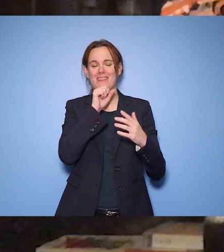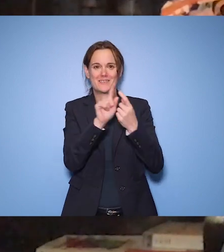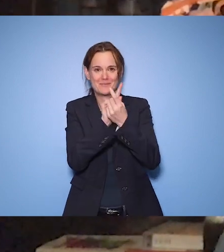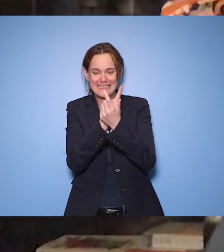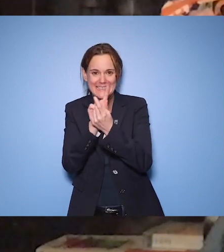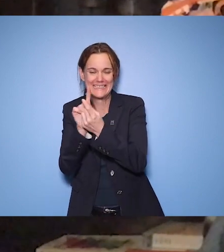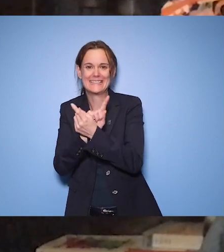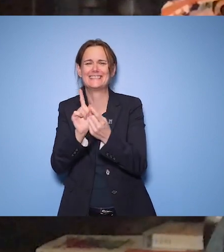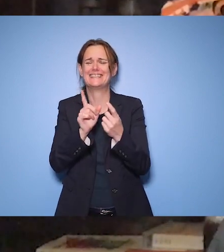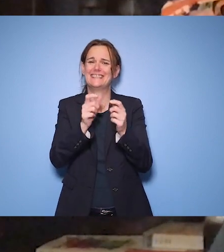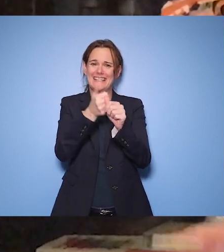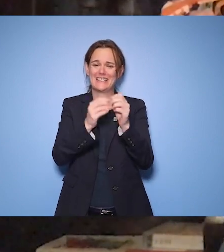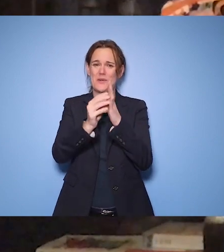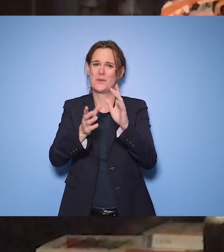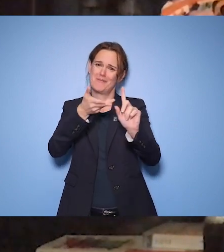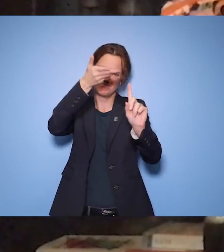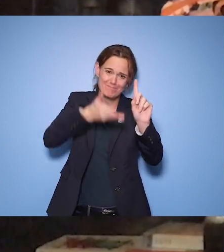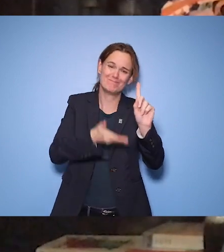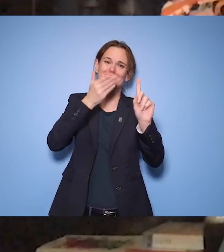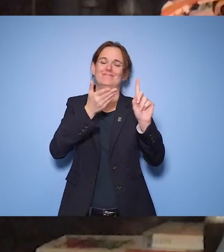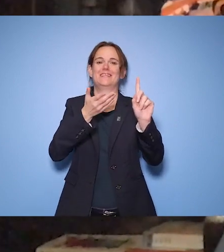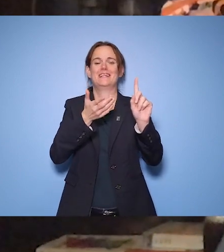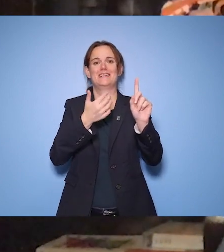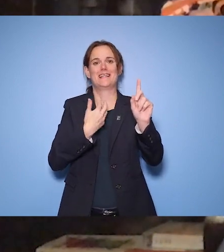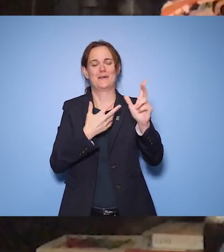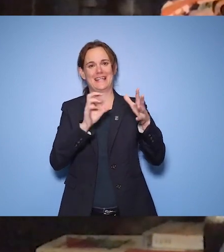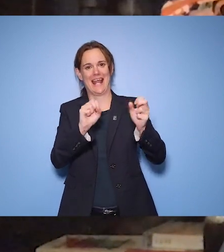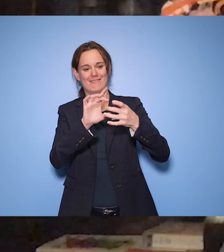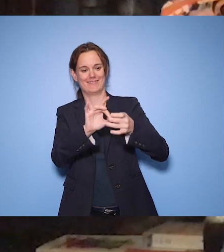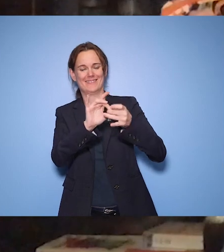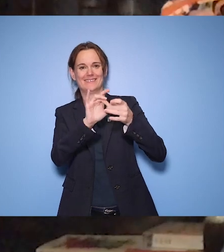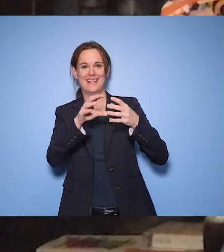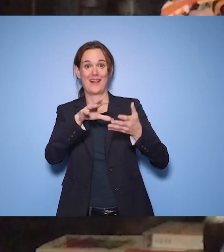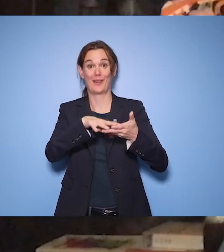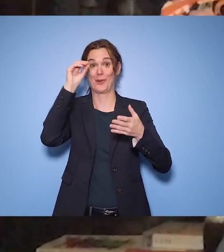to know my students as a whole person and being a part of co-creating their learning